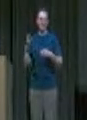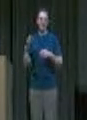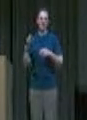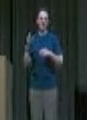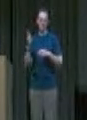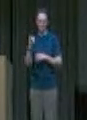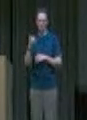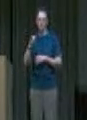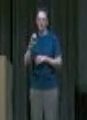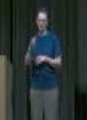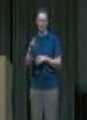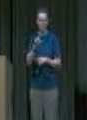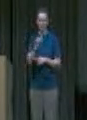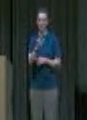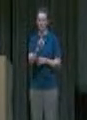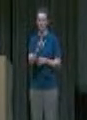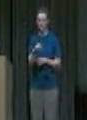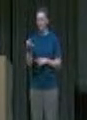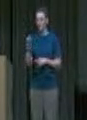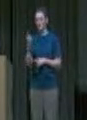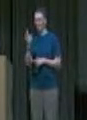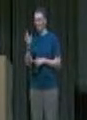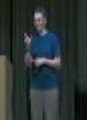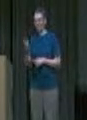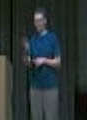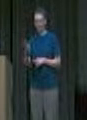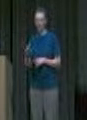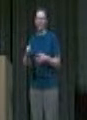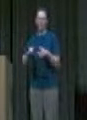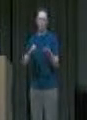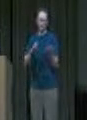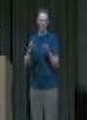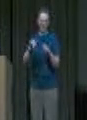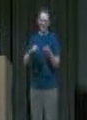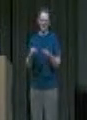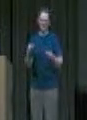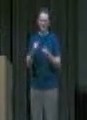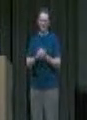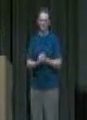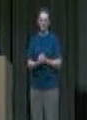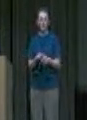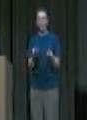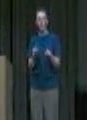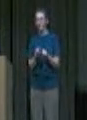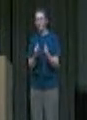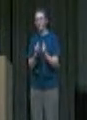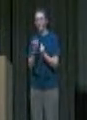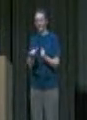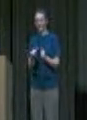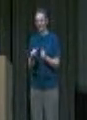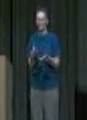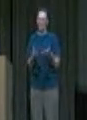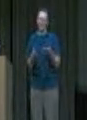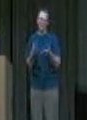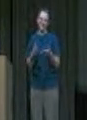2024 to prepare that site uh in addition to that and this might be some some an area that you it